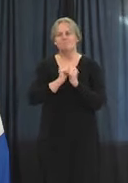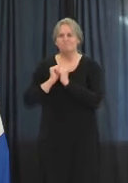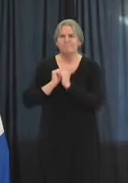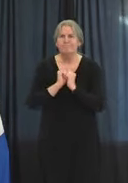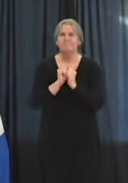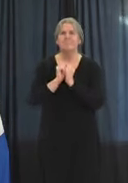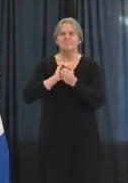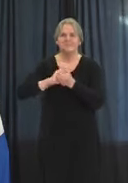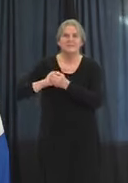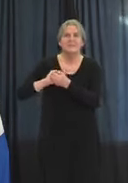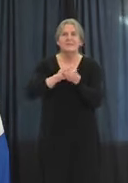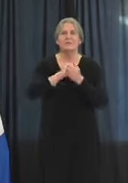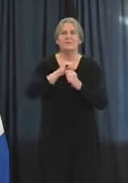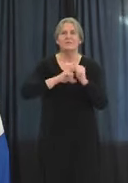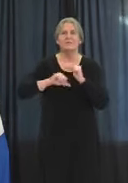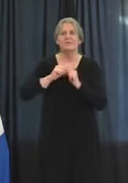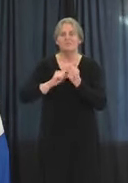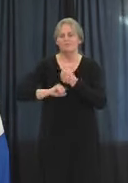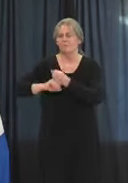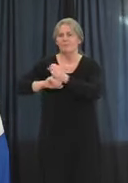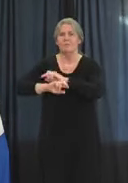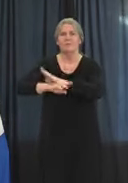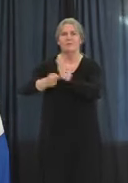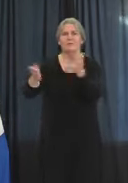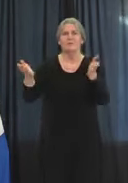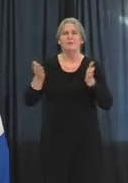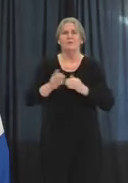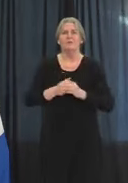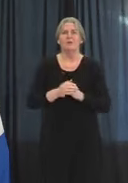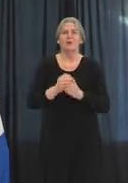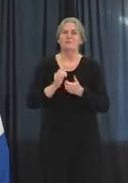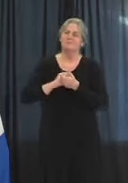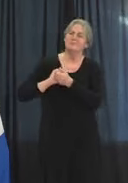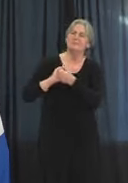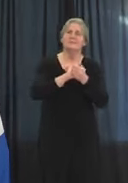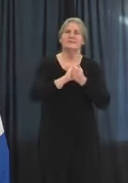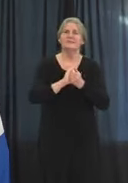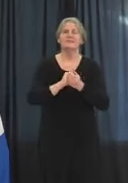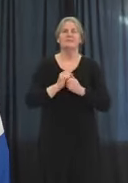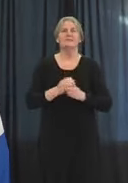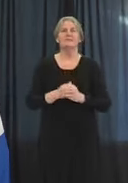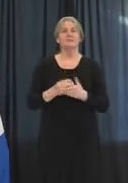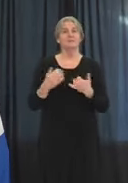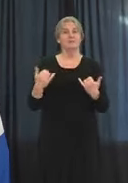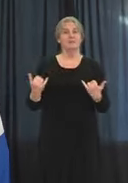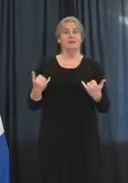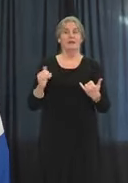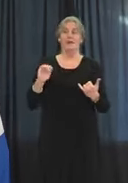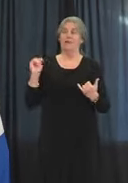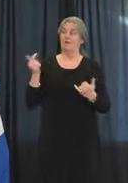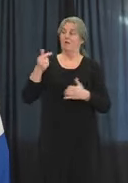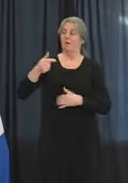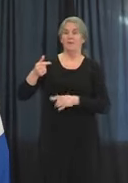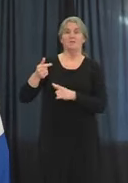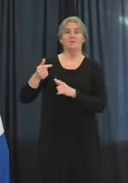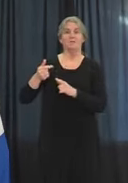hard on your behalf and we are all in this together. Today, our government has